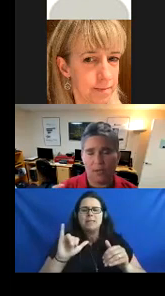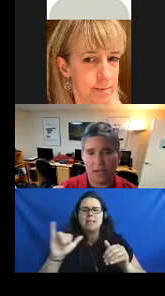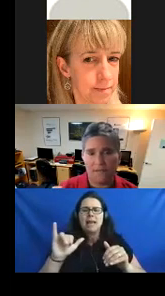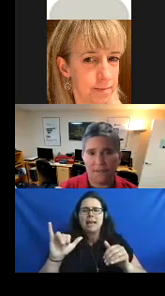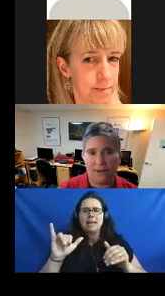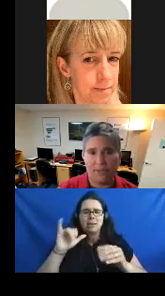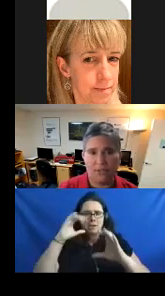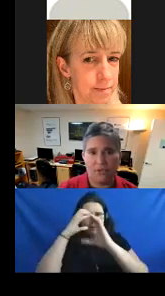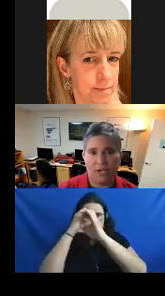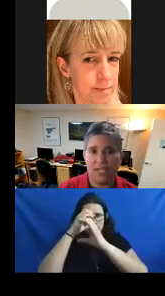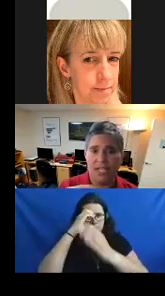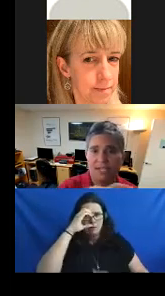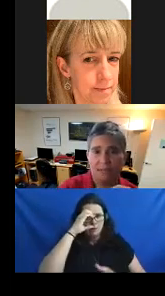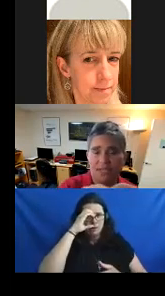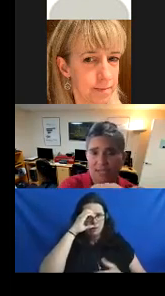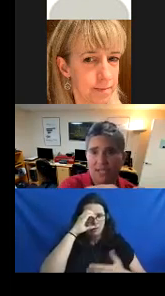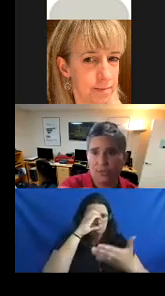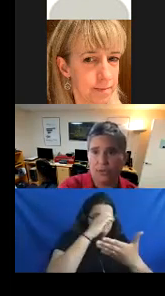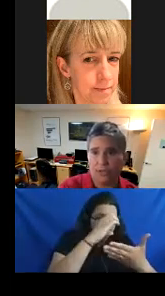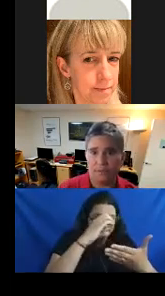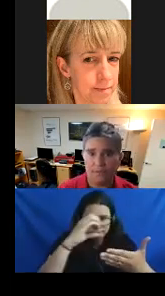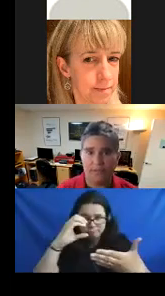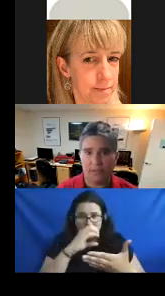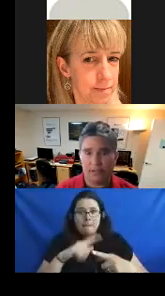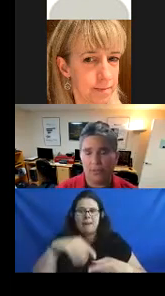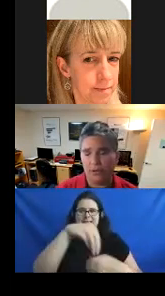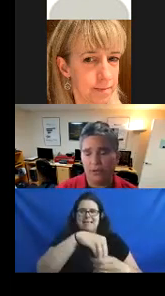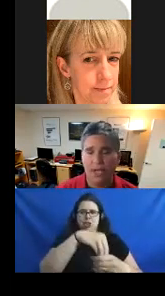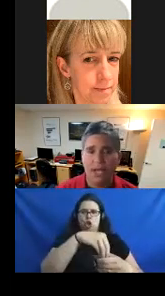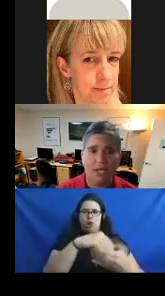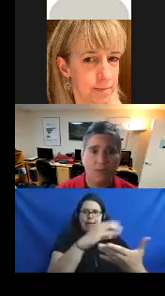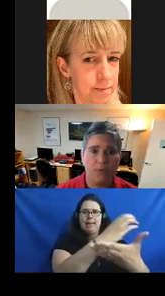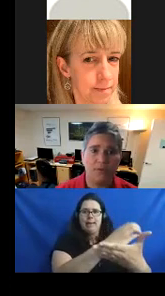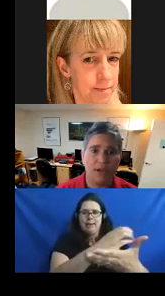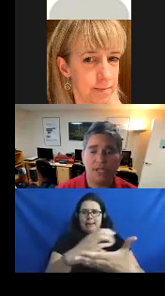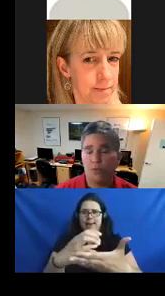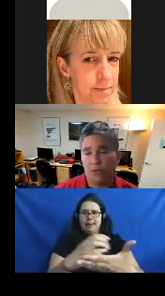MAGNIFIER UP TO THE SCREEN EXCEPT IT'S INTERNALLY IN THE COMPUTER AND YOU WOULD MOVE IT AROUND WITH THE